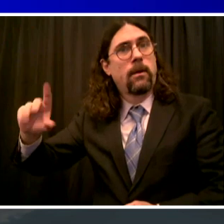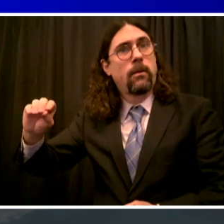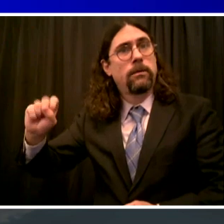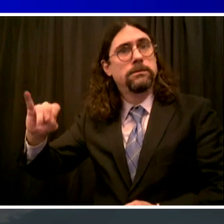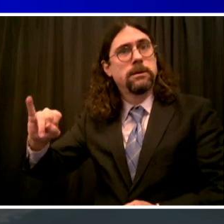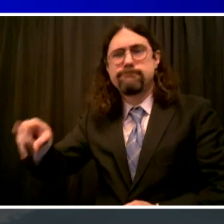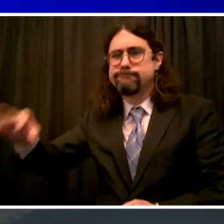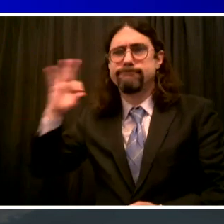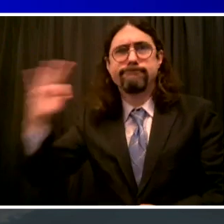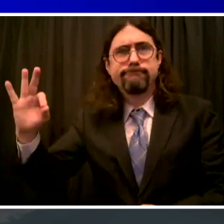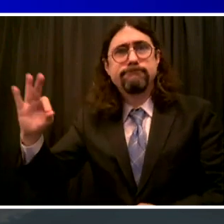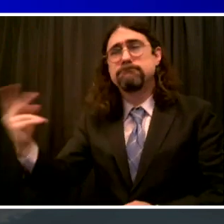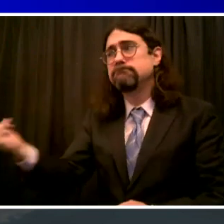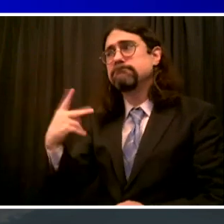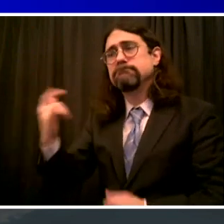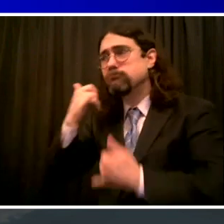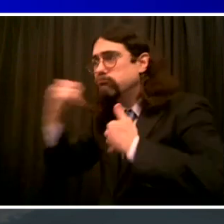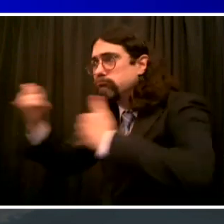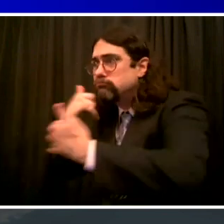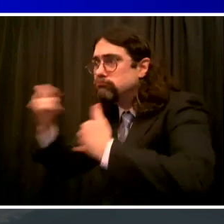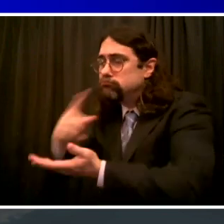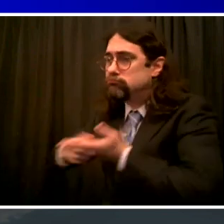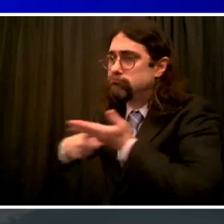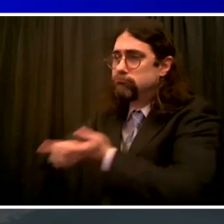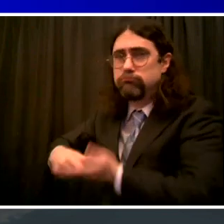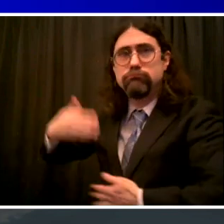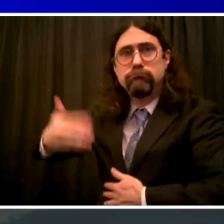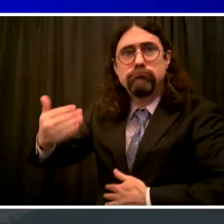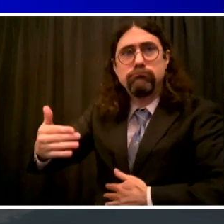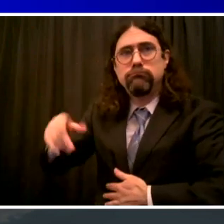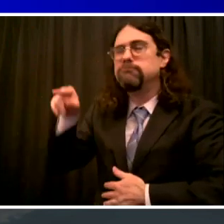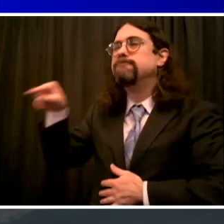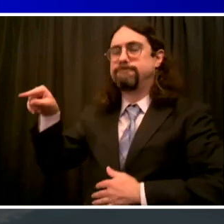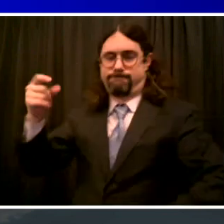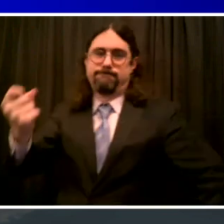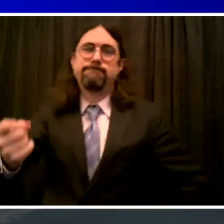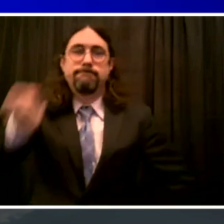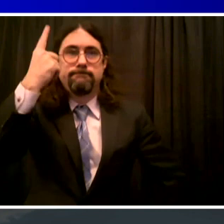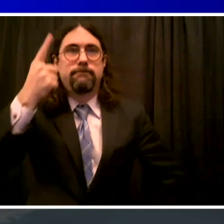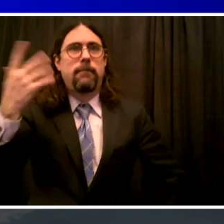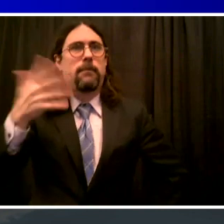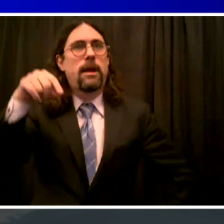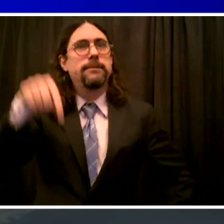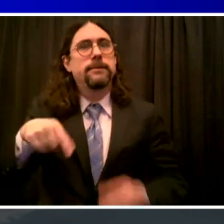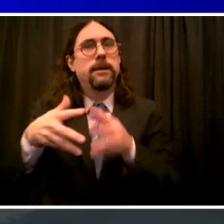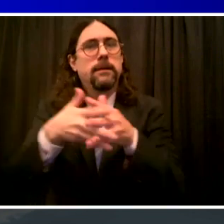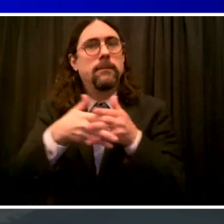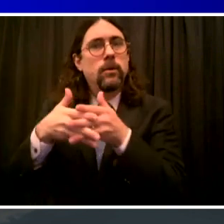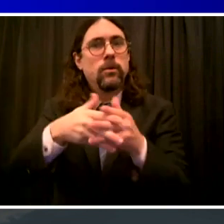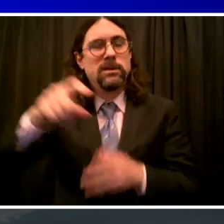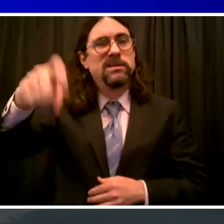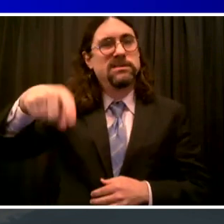I WANT TO THANK SPEAKER NANCY PELOSI FOR HER